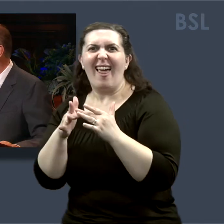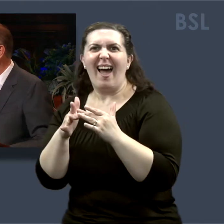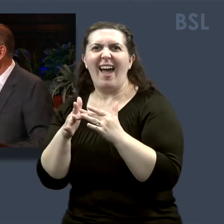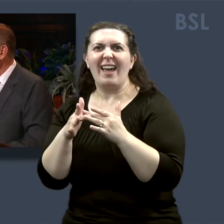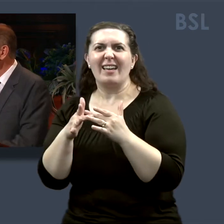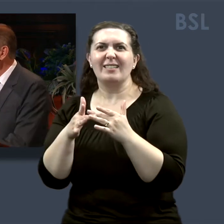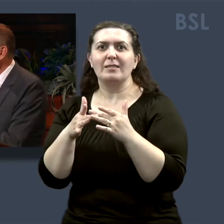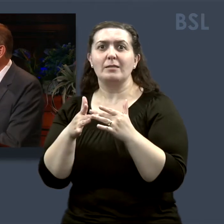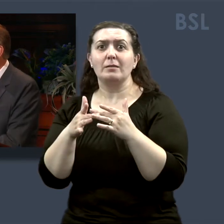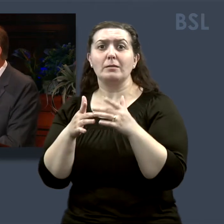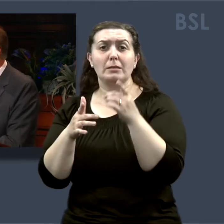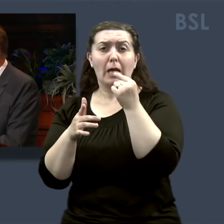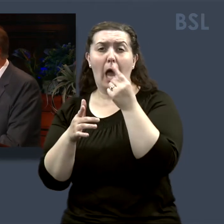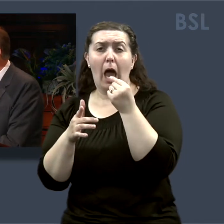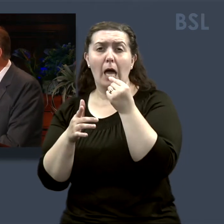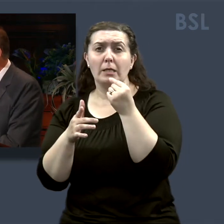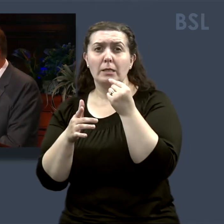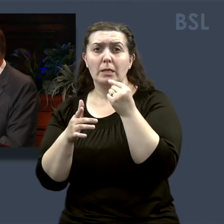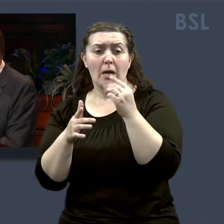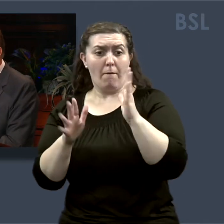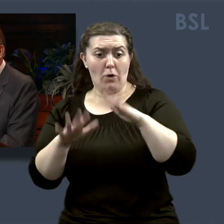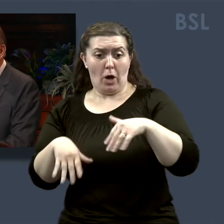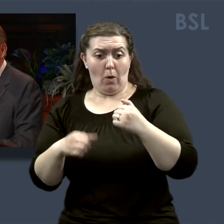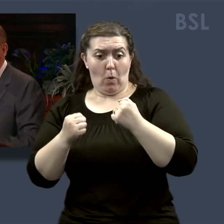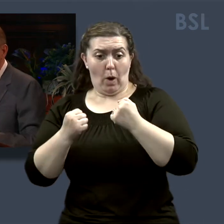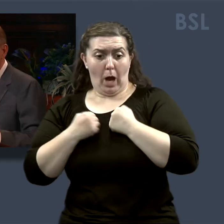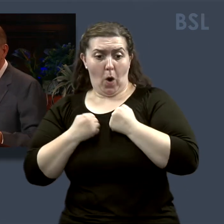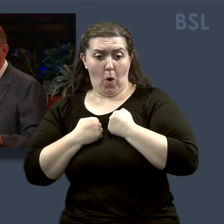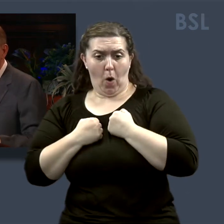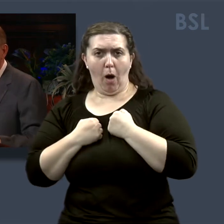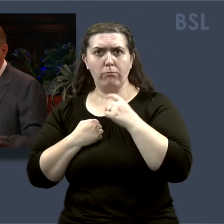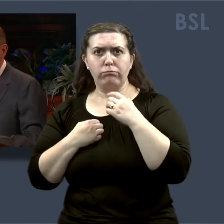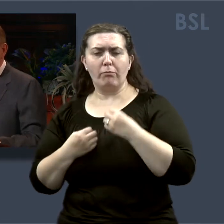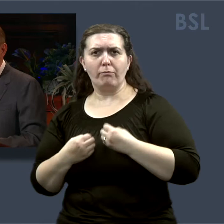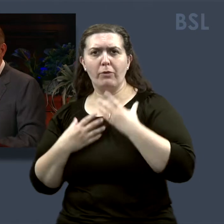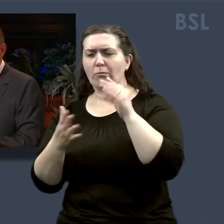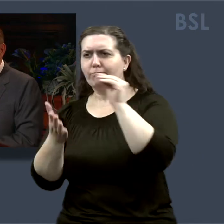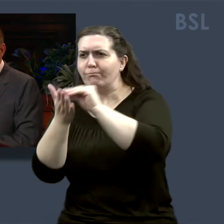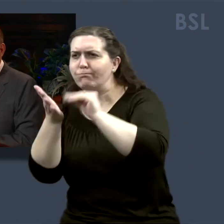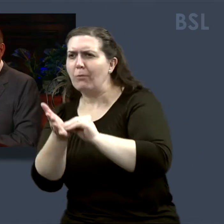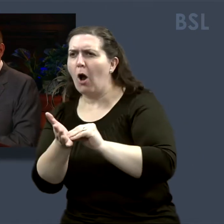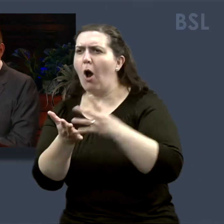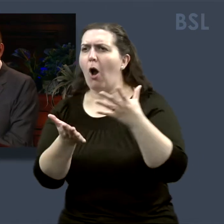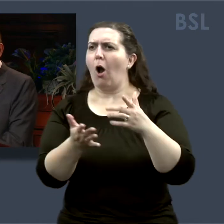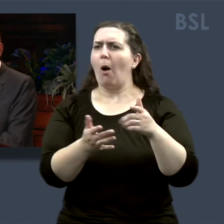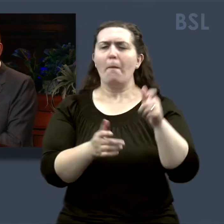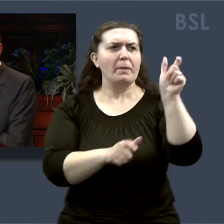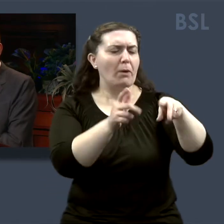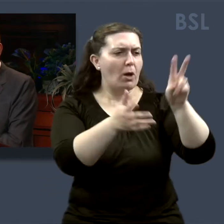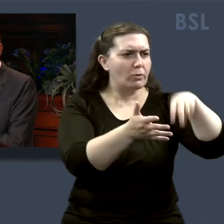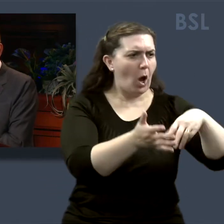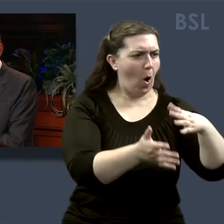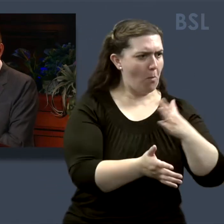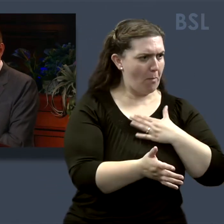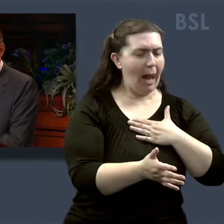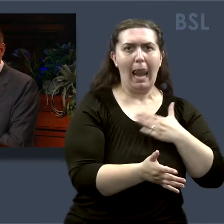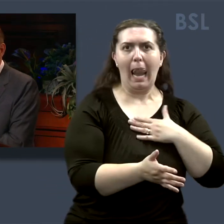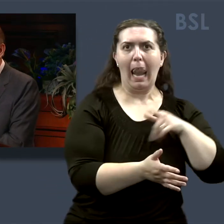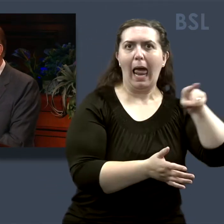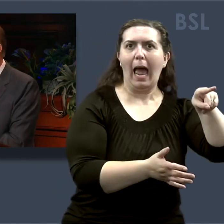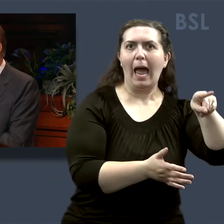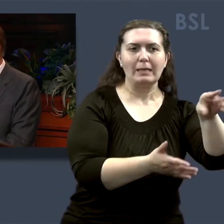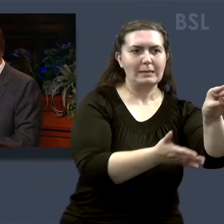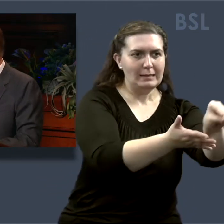using inspiring content of our own or sharing uplifting content prepared by others are endless.